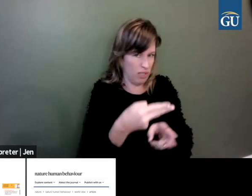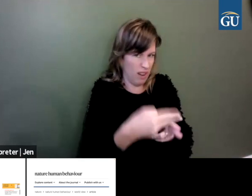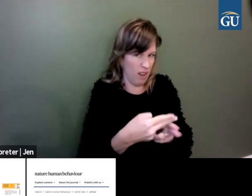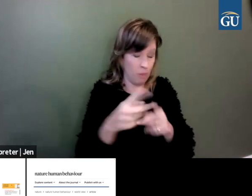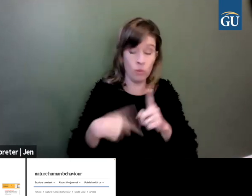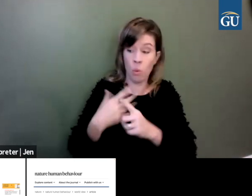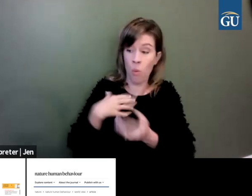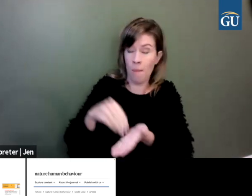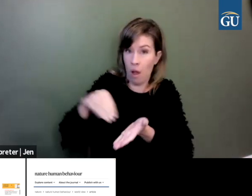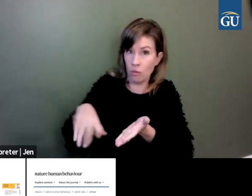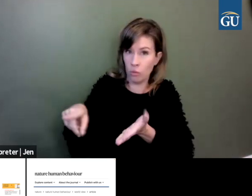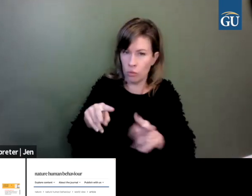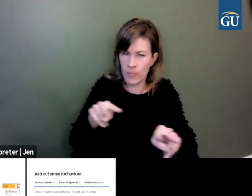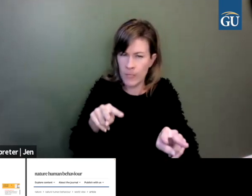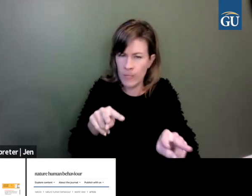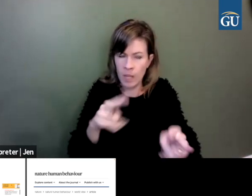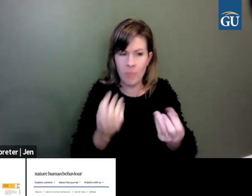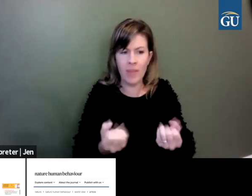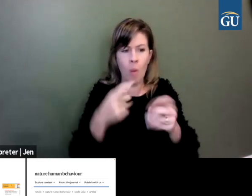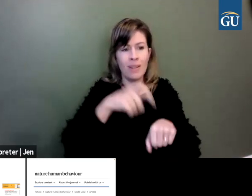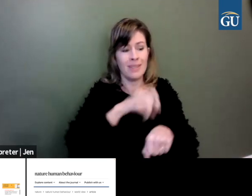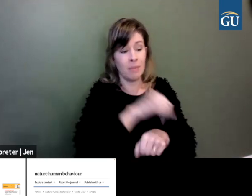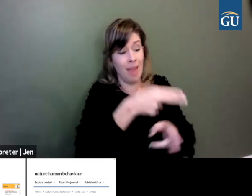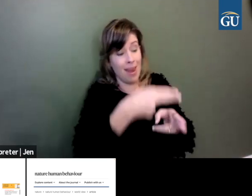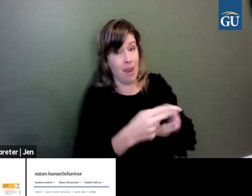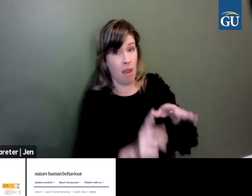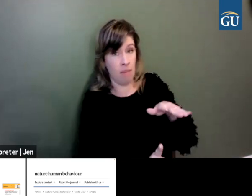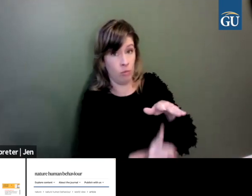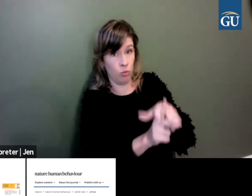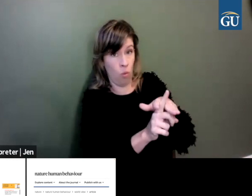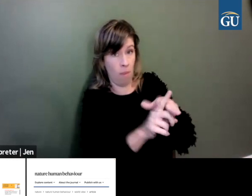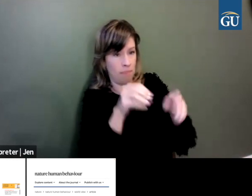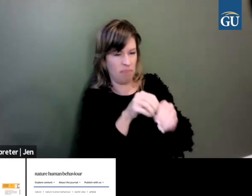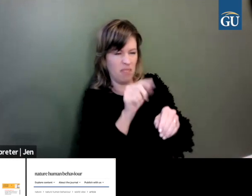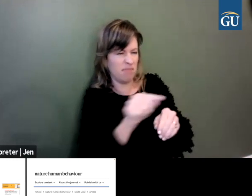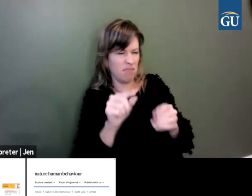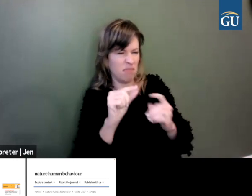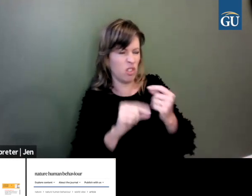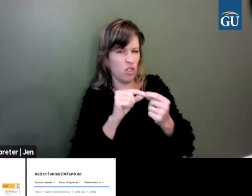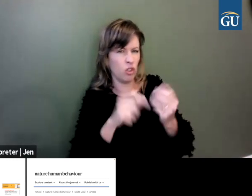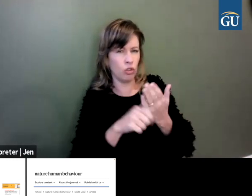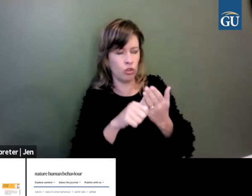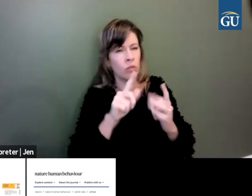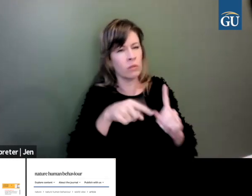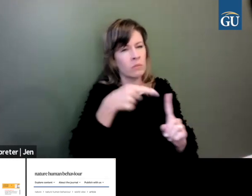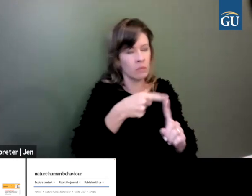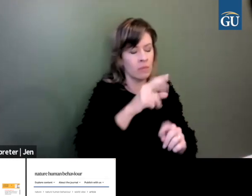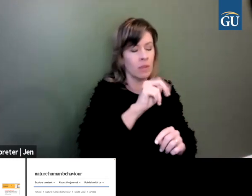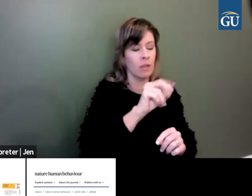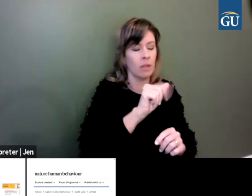name George Floyd comes up in certain journals, particularly we're looking at Nature and Science. The name George Floyd